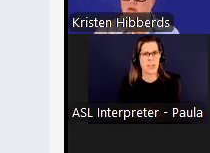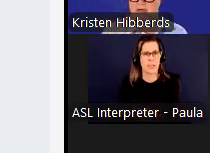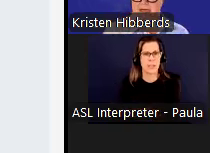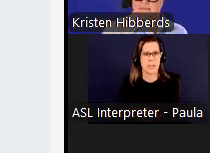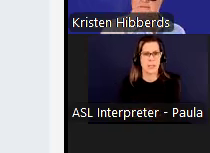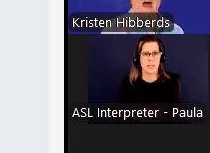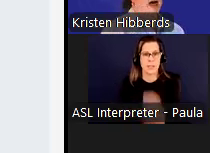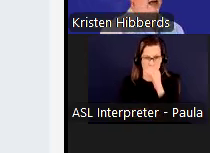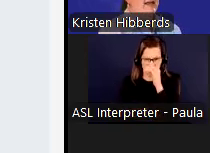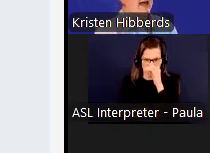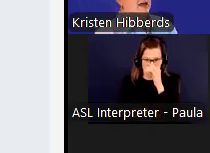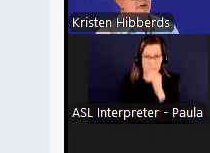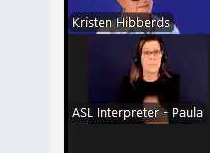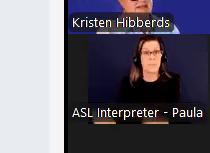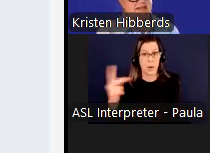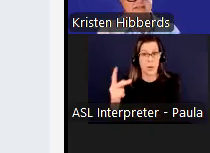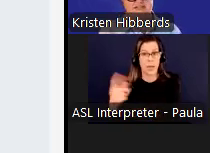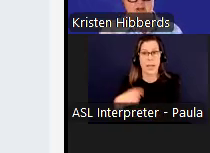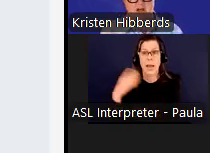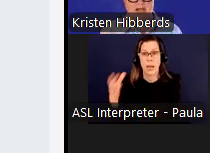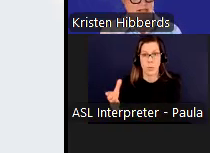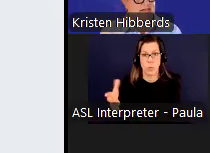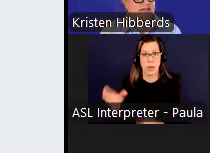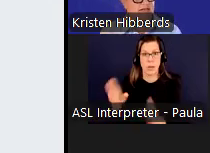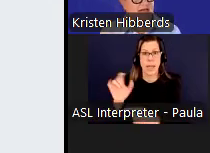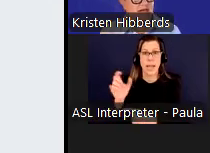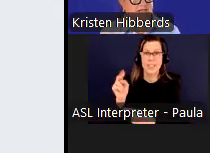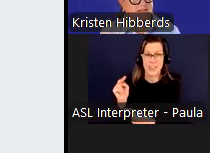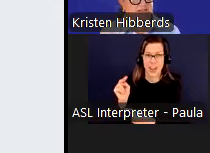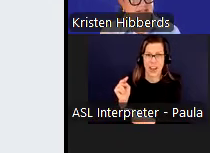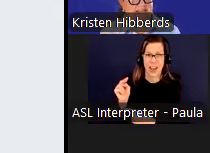OK, I, I'm going to let John cover just in case,